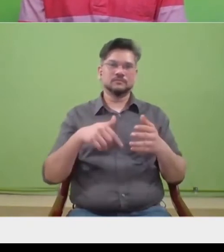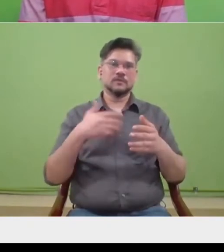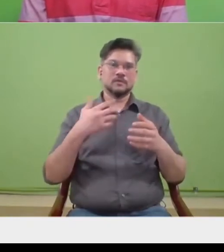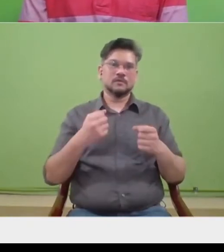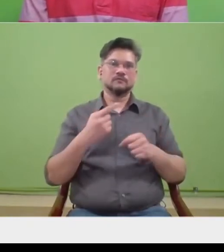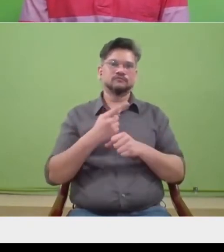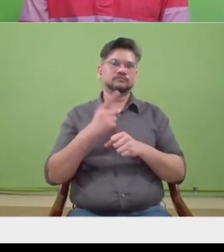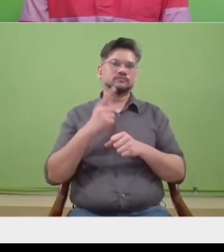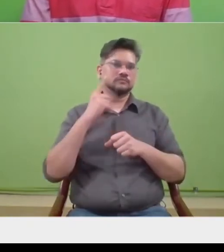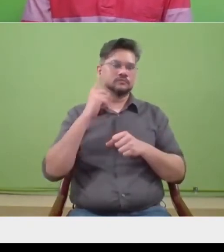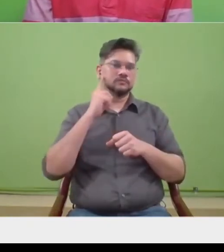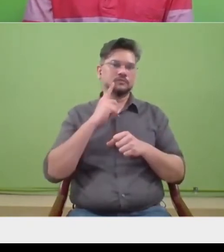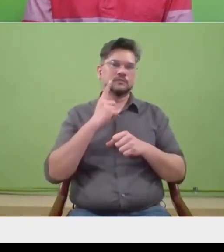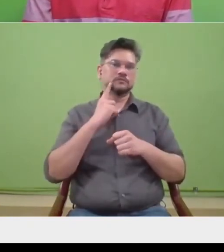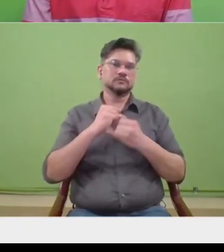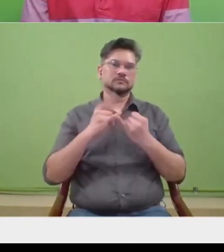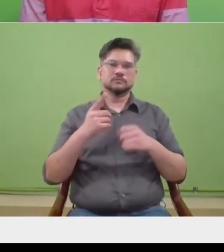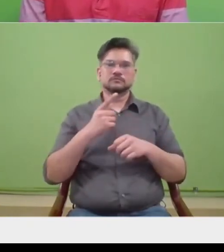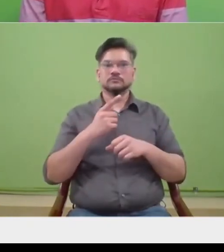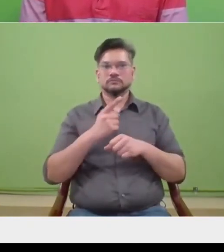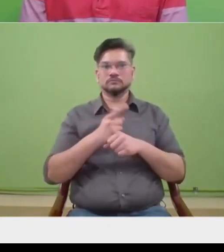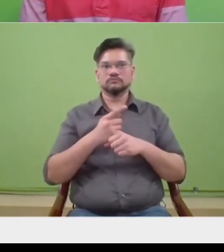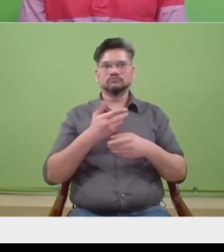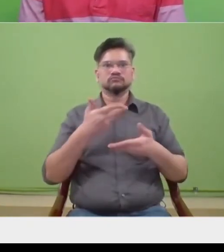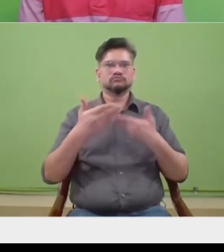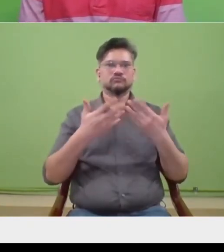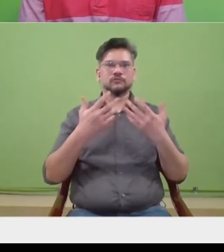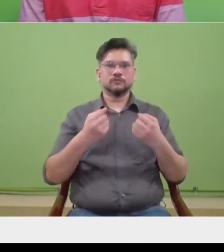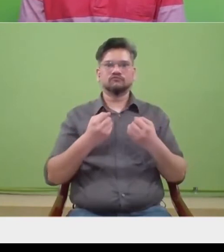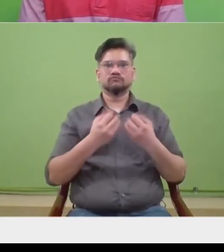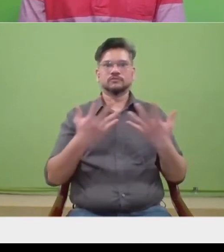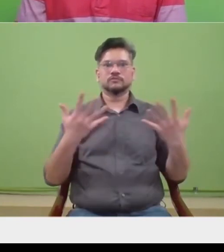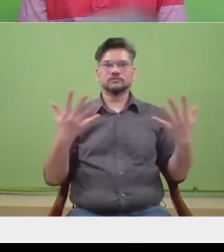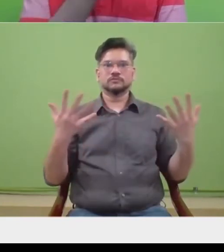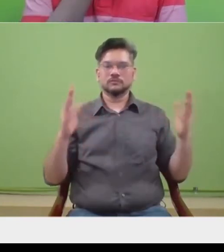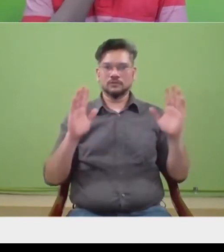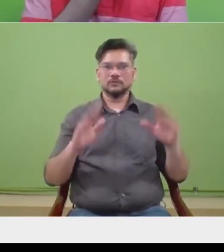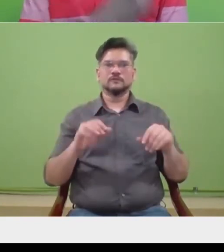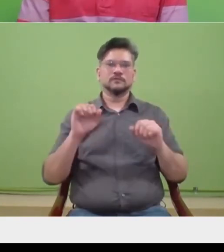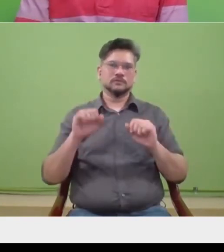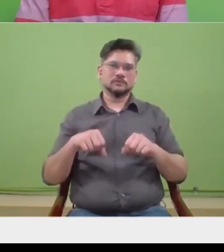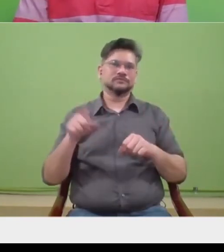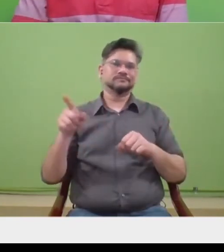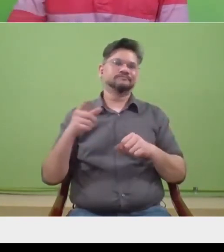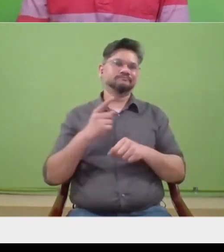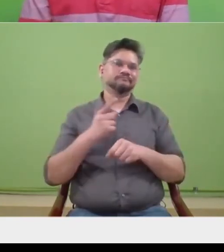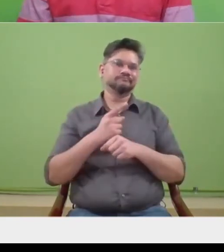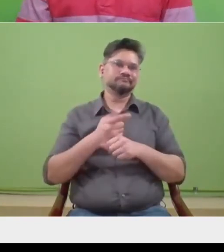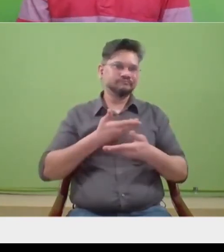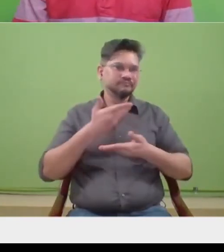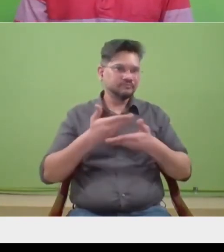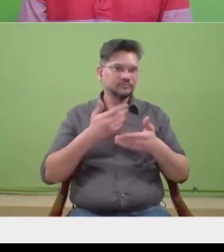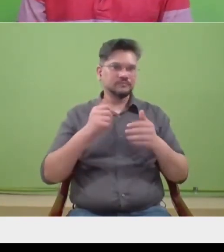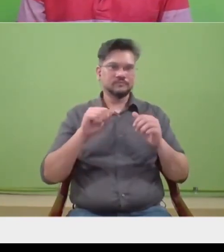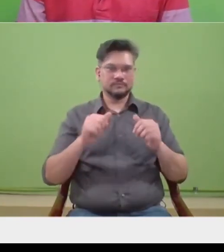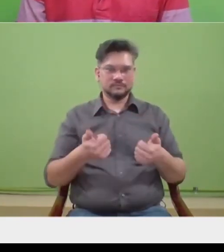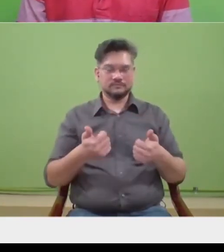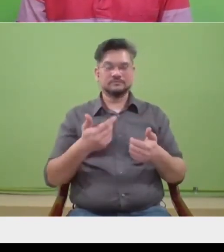have a lot but quite a few trainers who can train and I think the government only has to